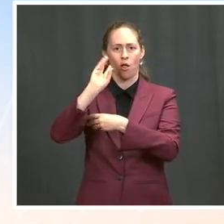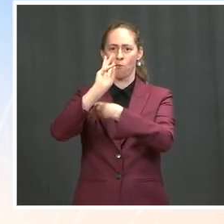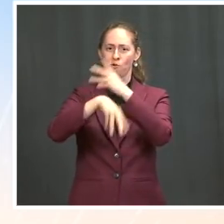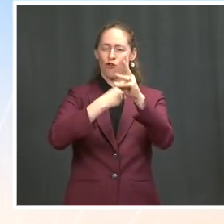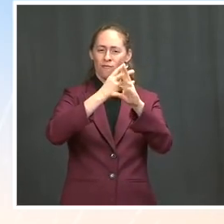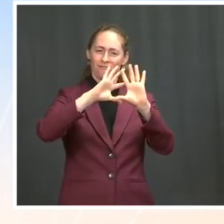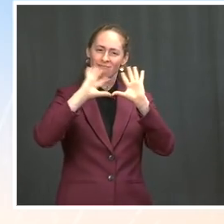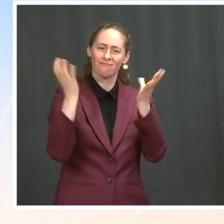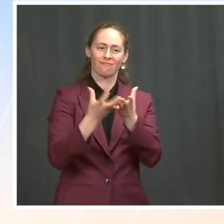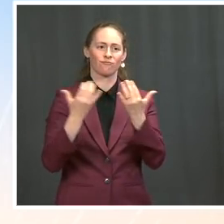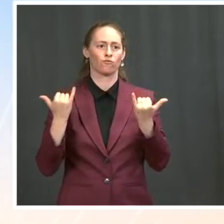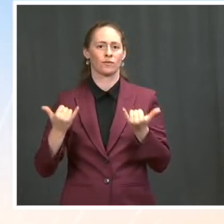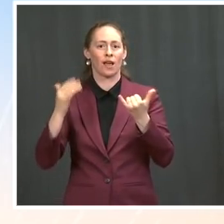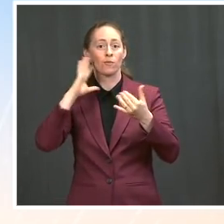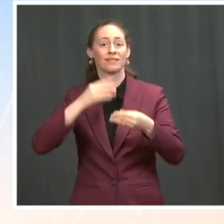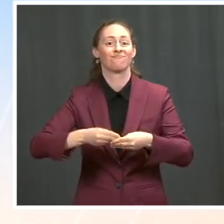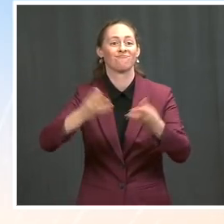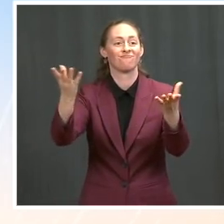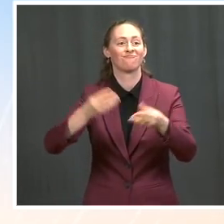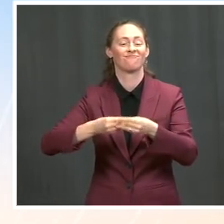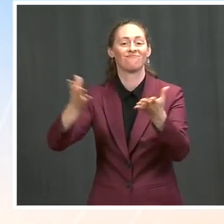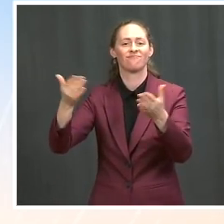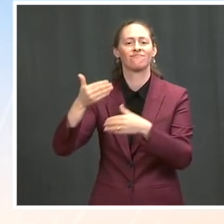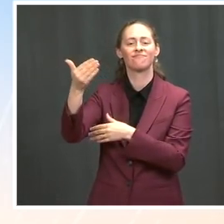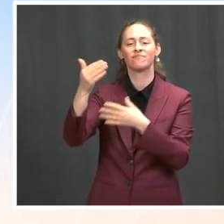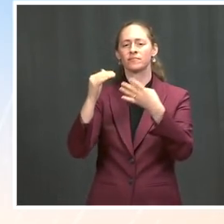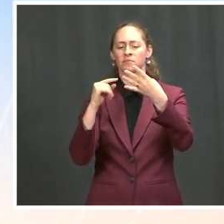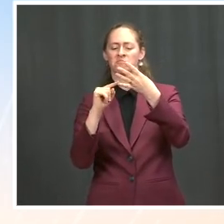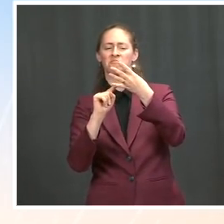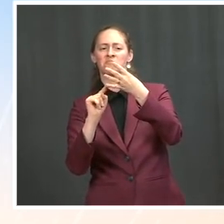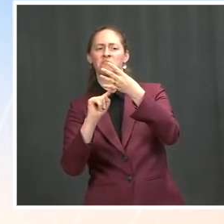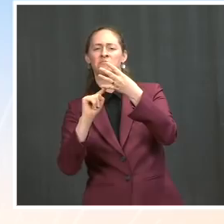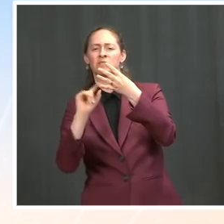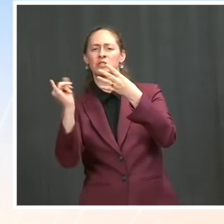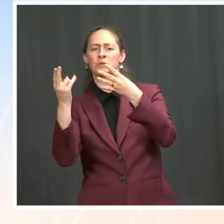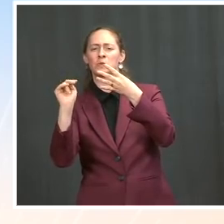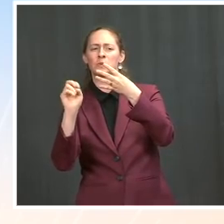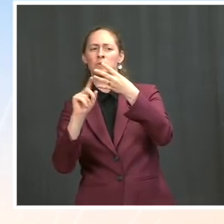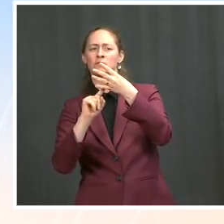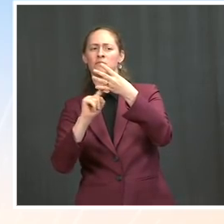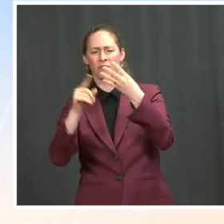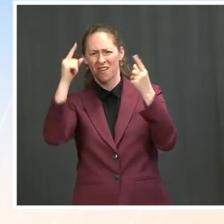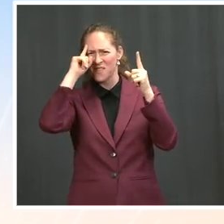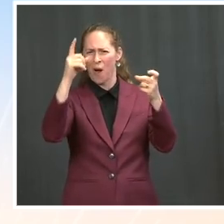by the end of June in service of ending the pandemic. Already, we have sent millions of doses to the world,